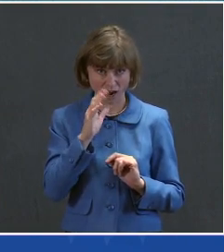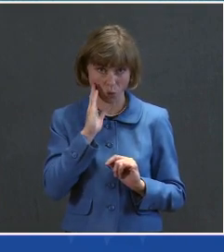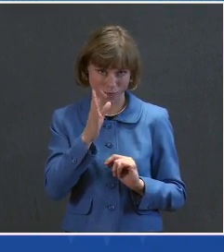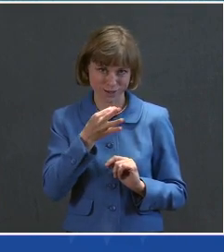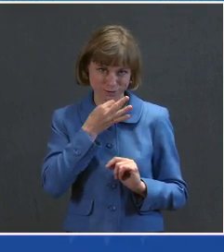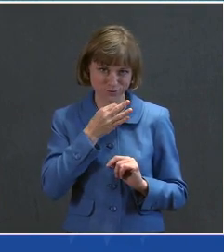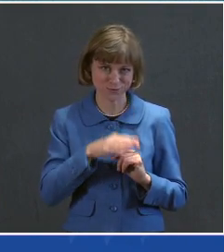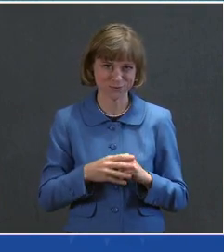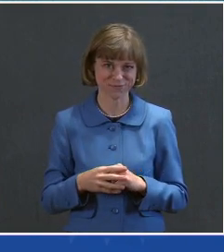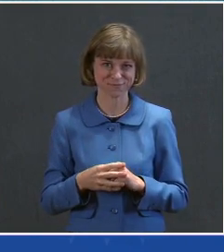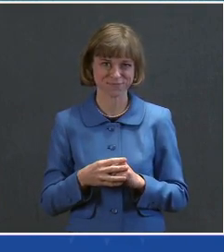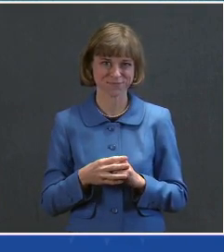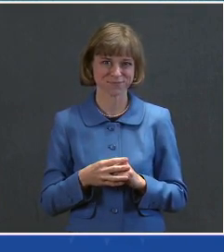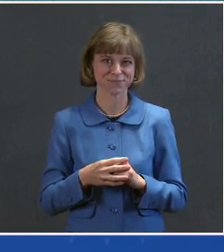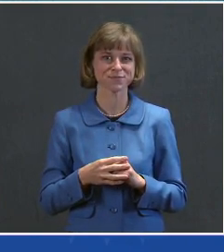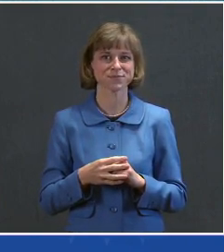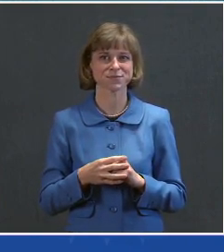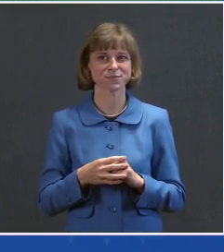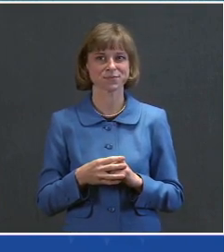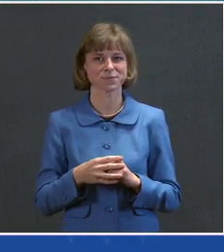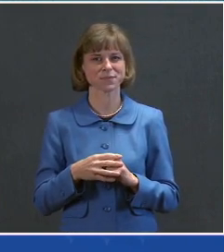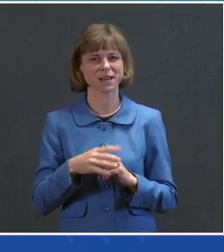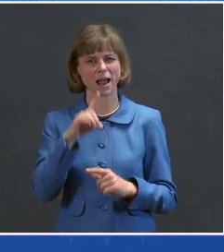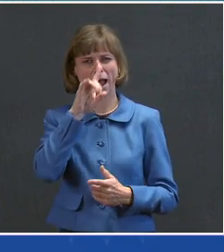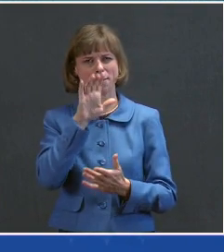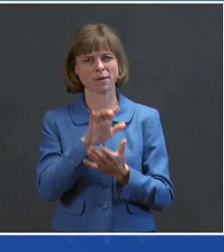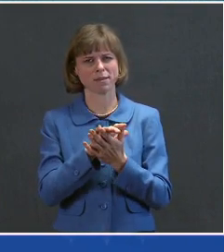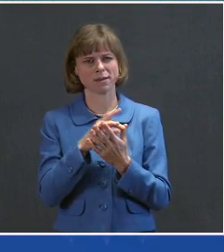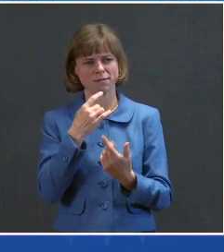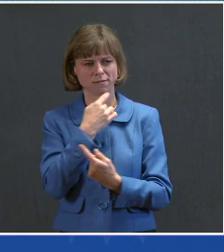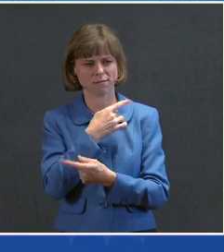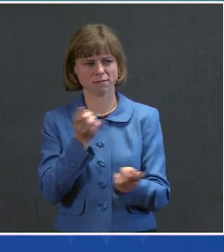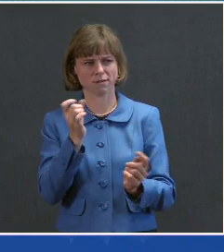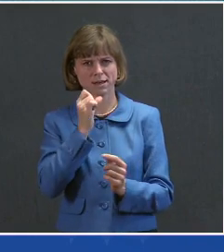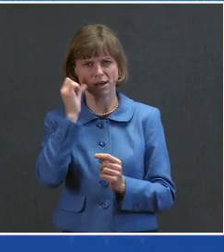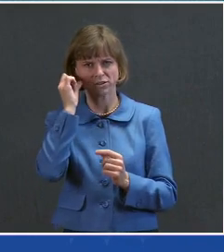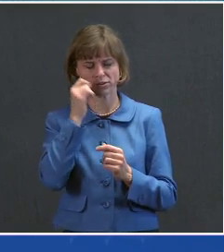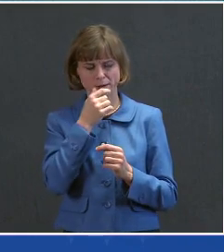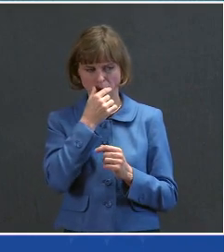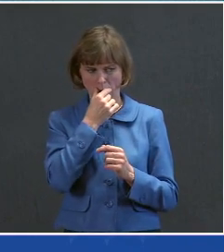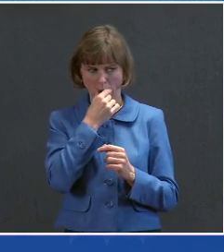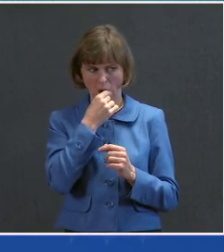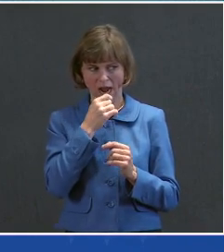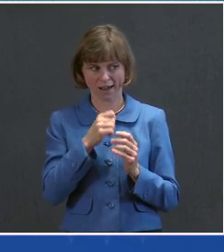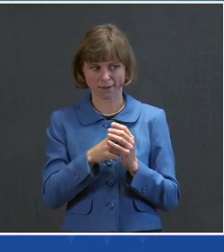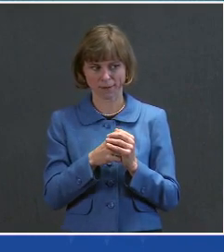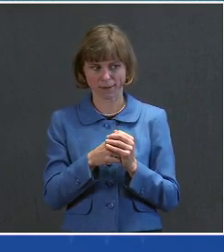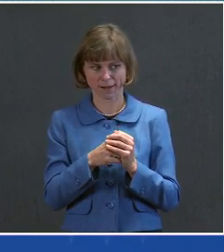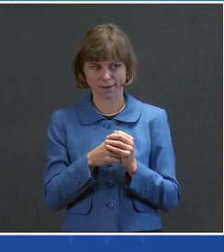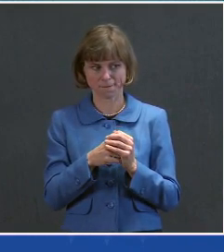So -- but I believe we put it out yesterday. And the administration and the President remains